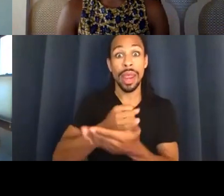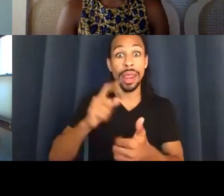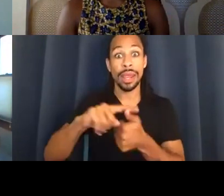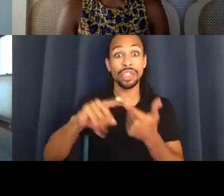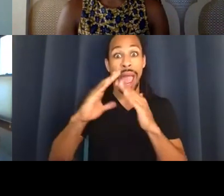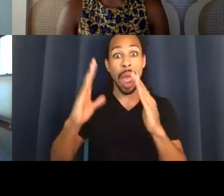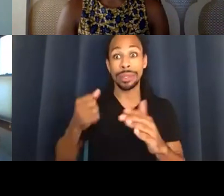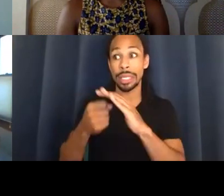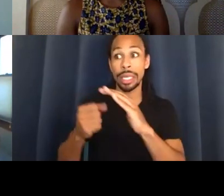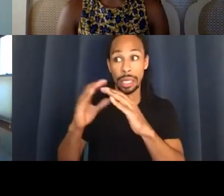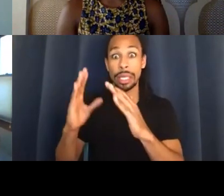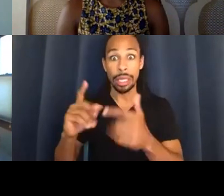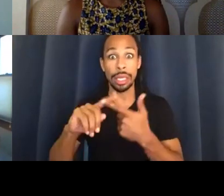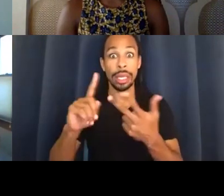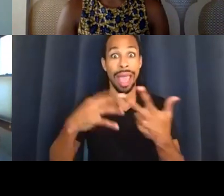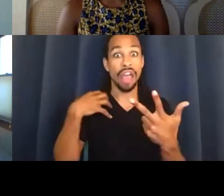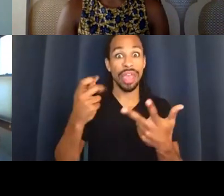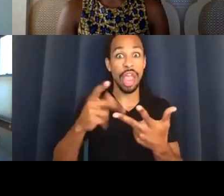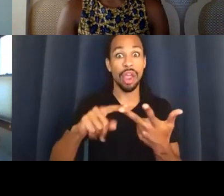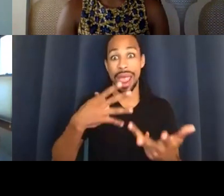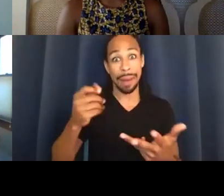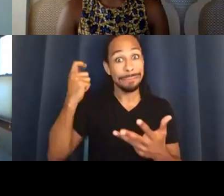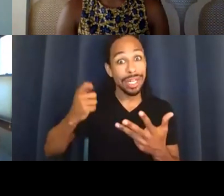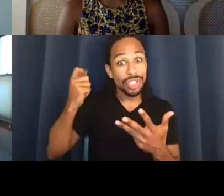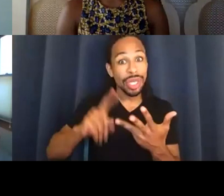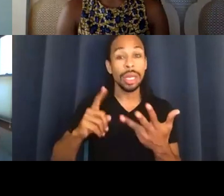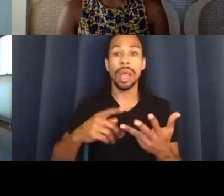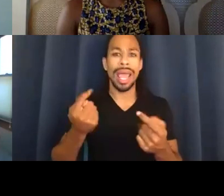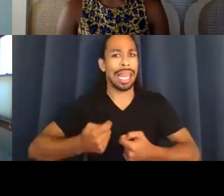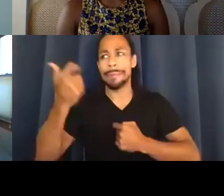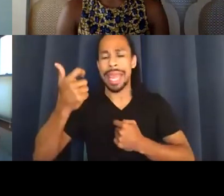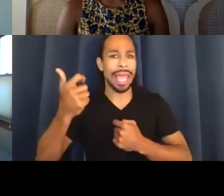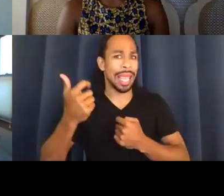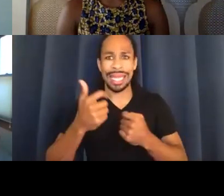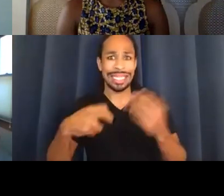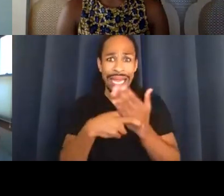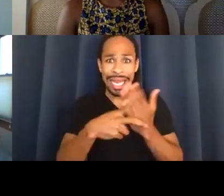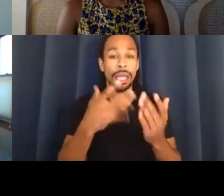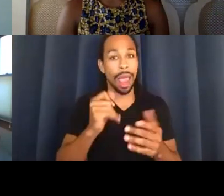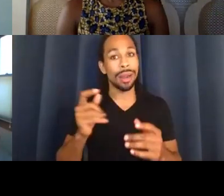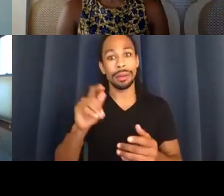eliminating paid ticketing, putting the artist in charge of all curation and programming